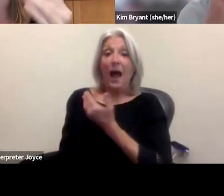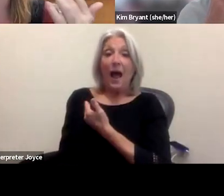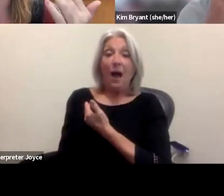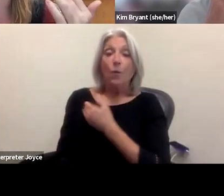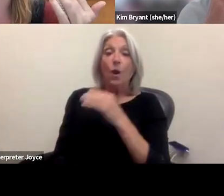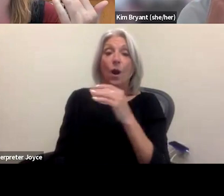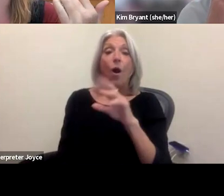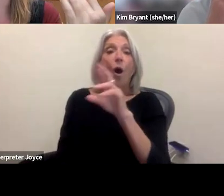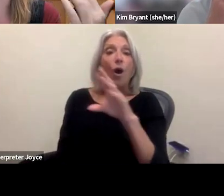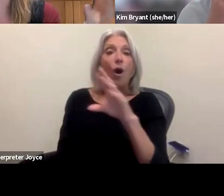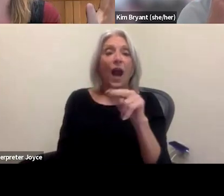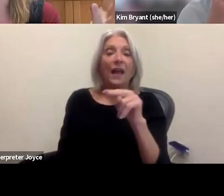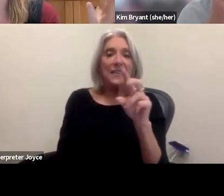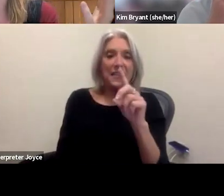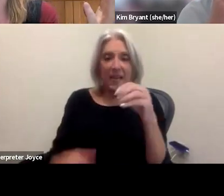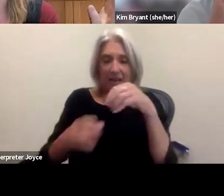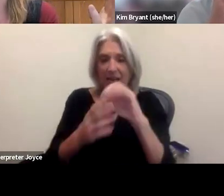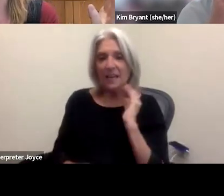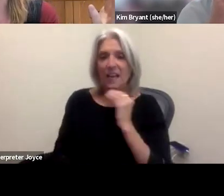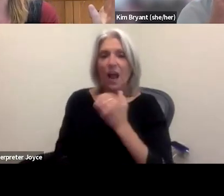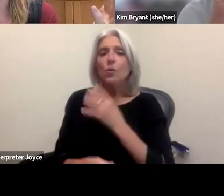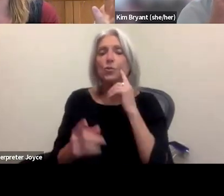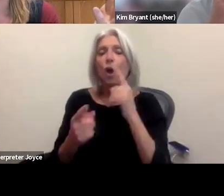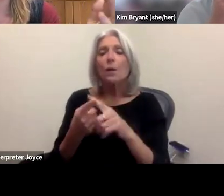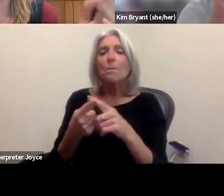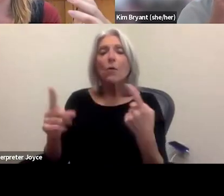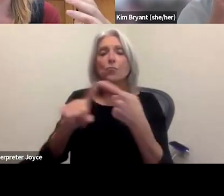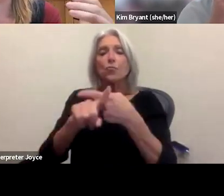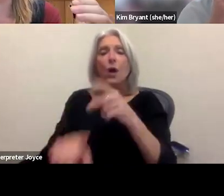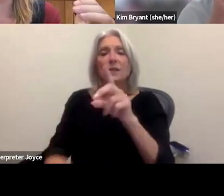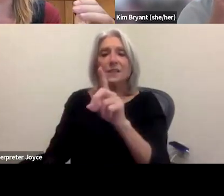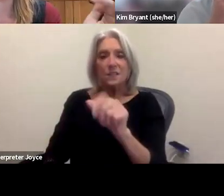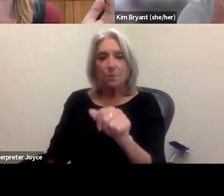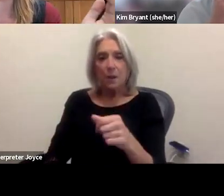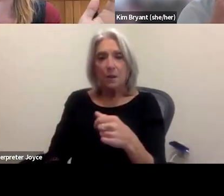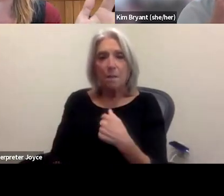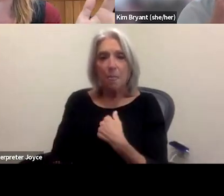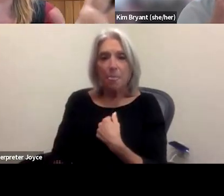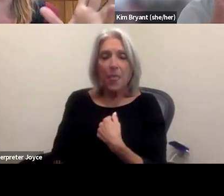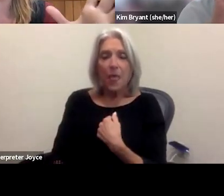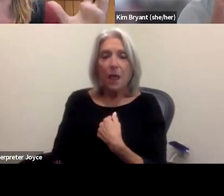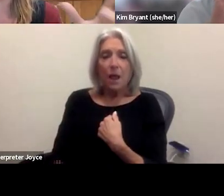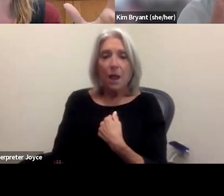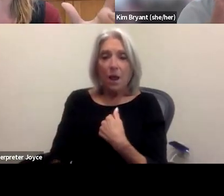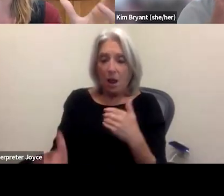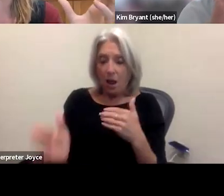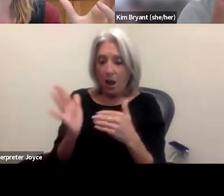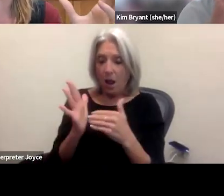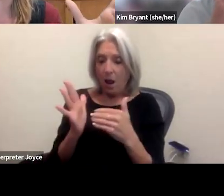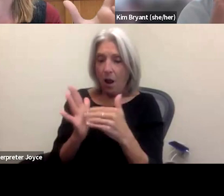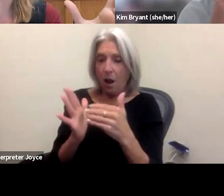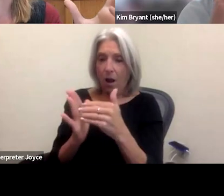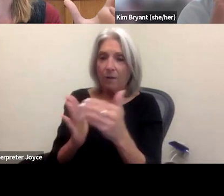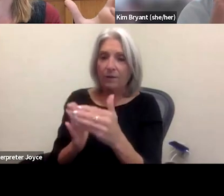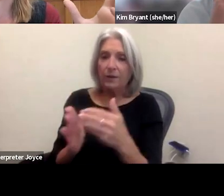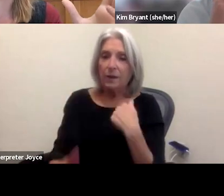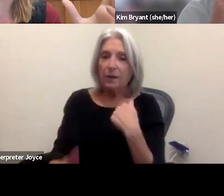Particularly in thinking about cross-disability groups. I often rally against thinking about disabled people